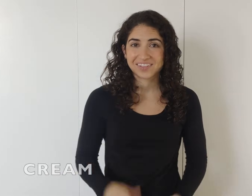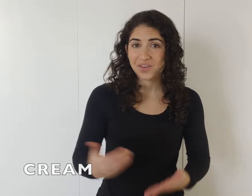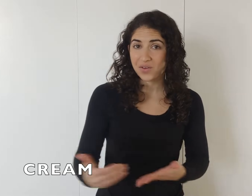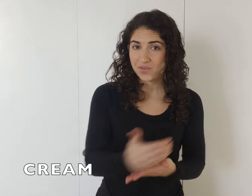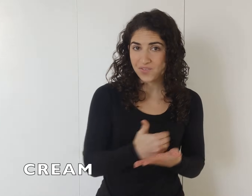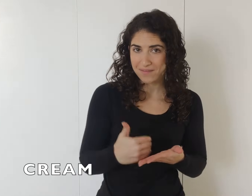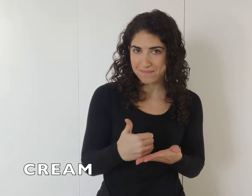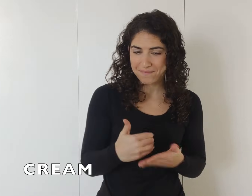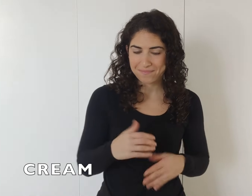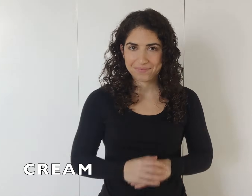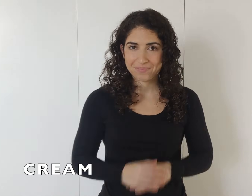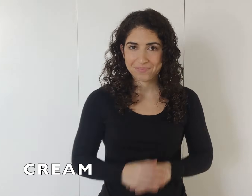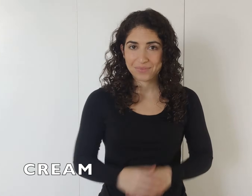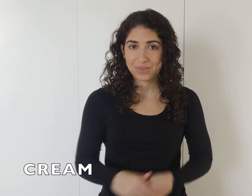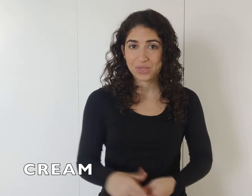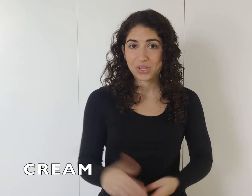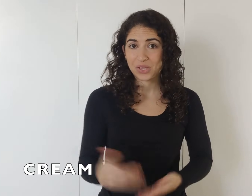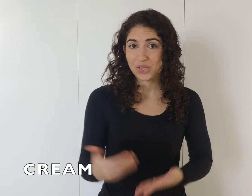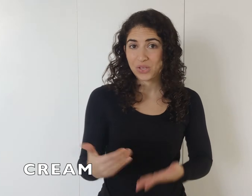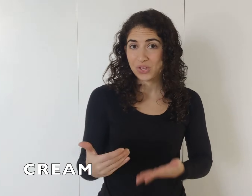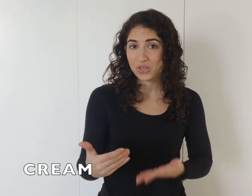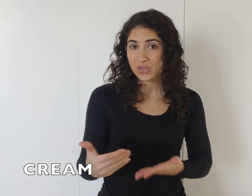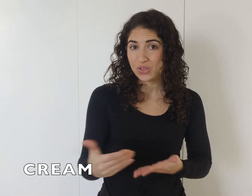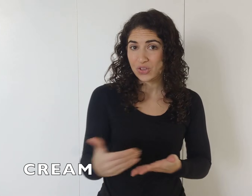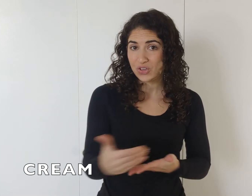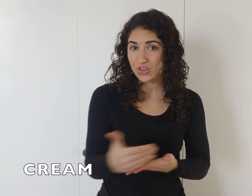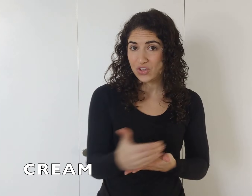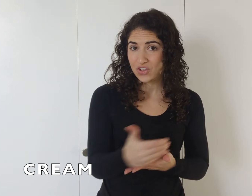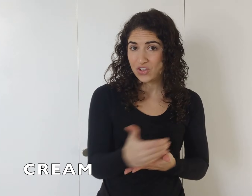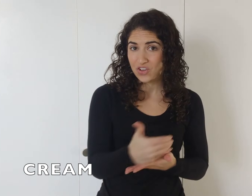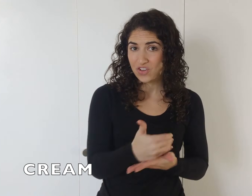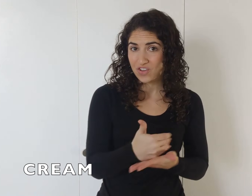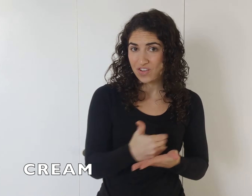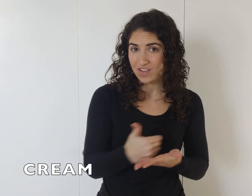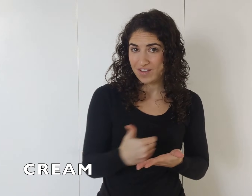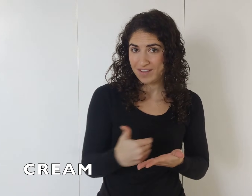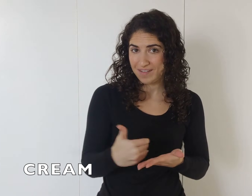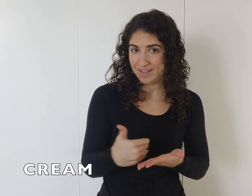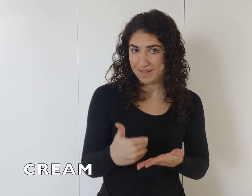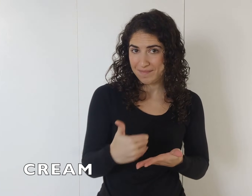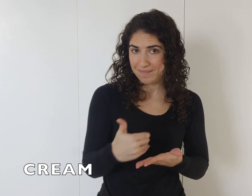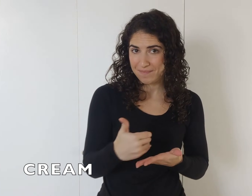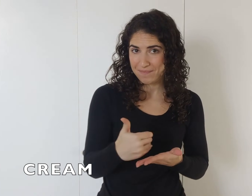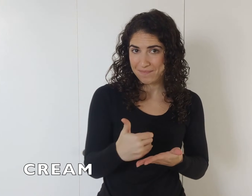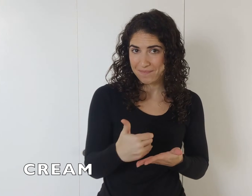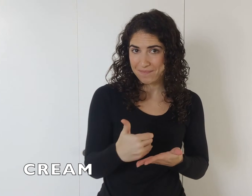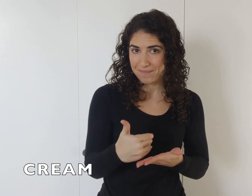CREAM